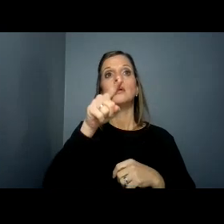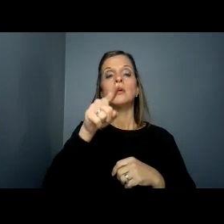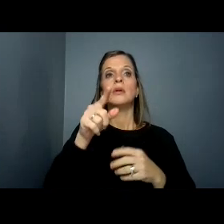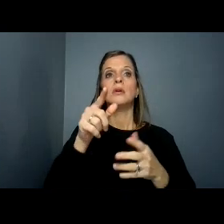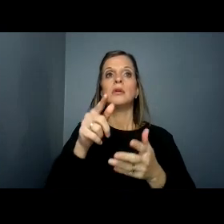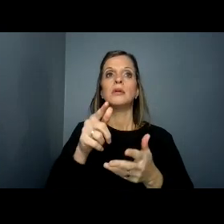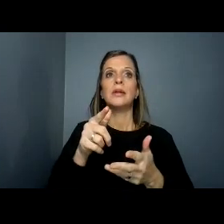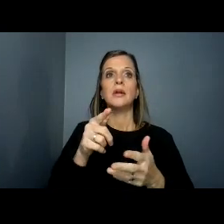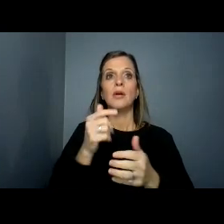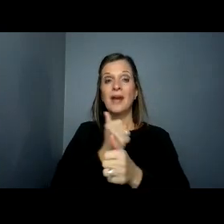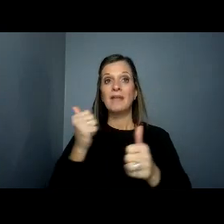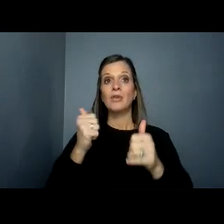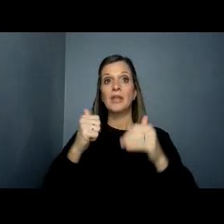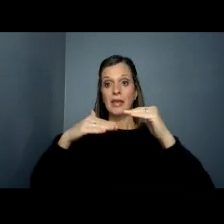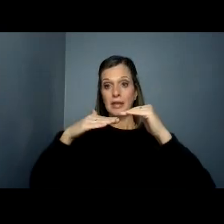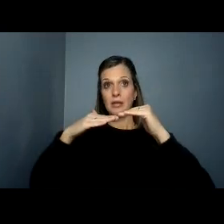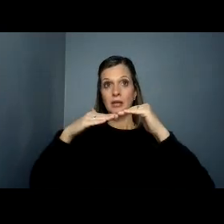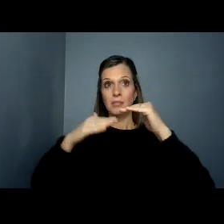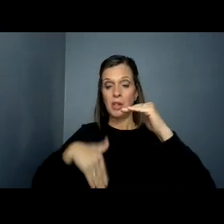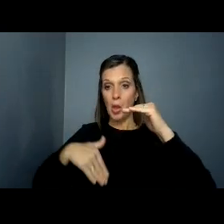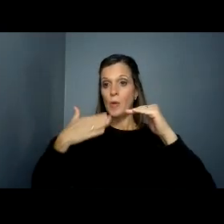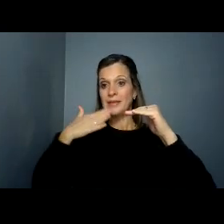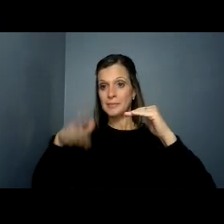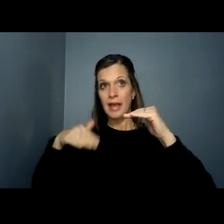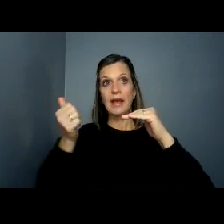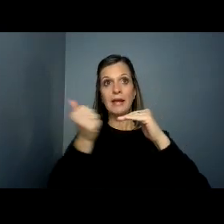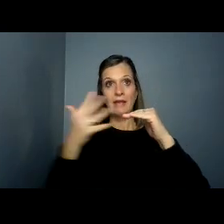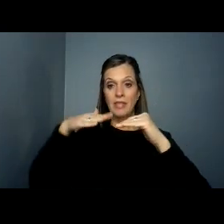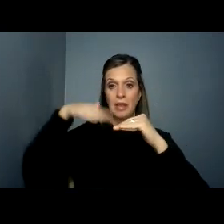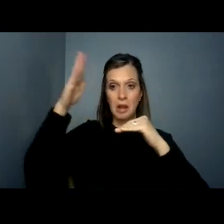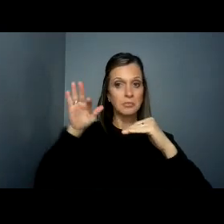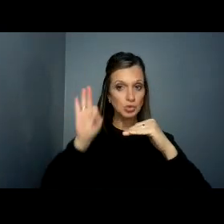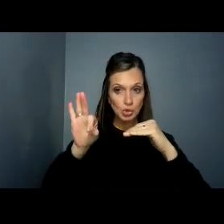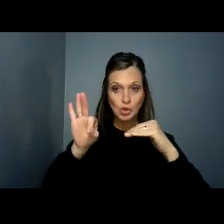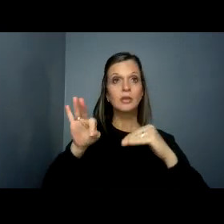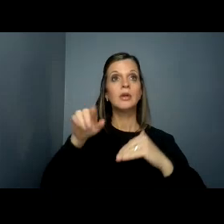Everything up is good. You look at this lawnmower, you see this?